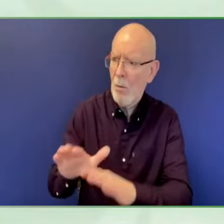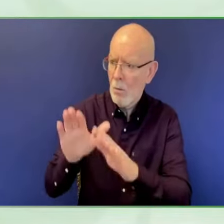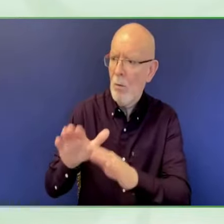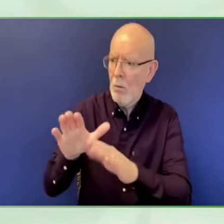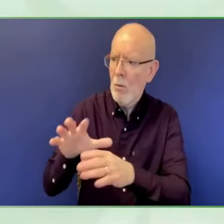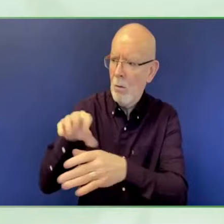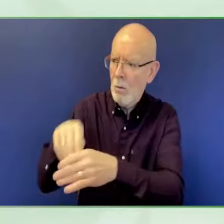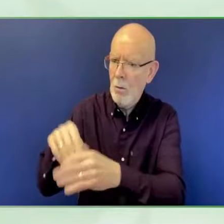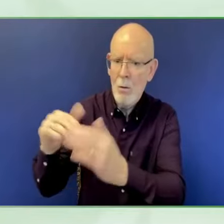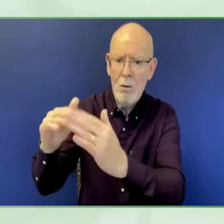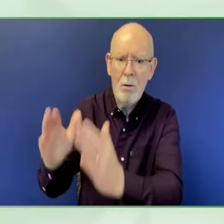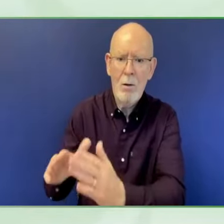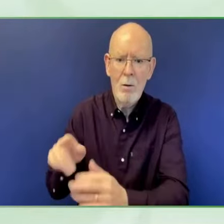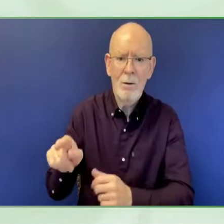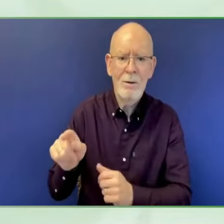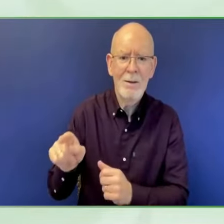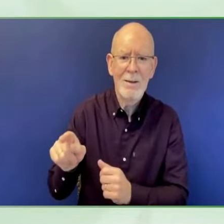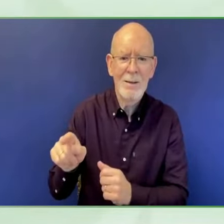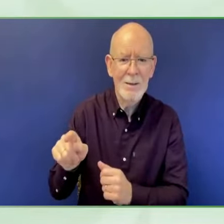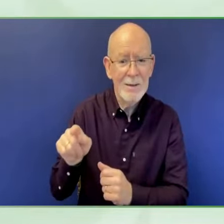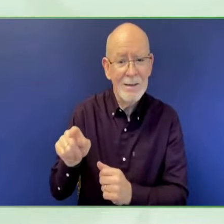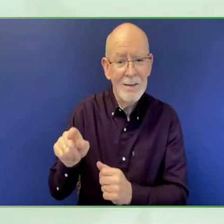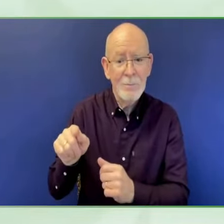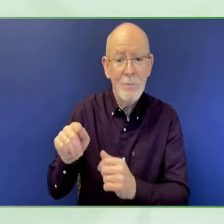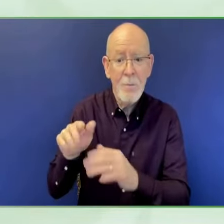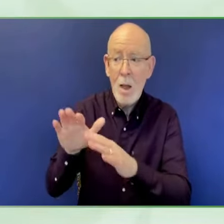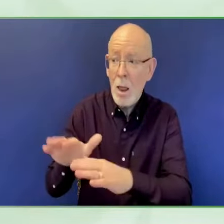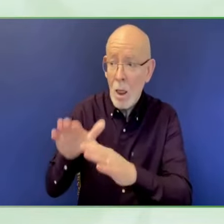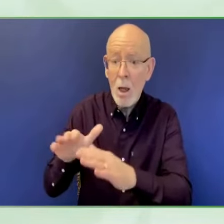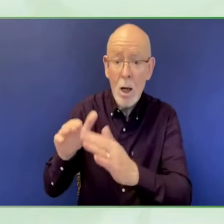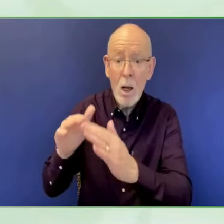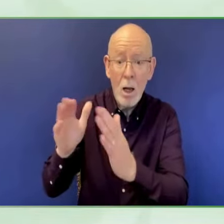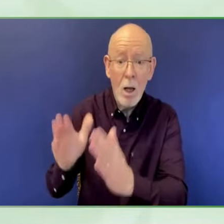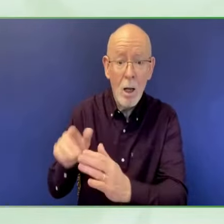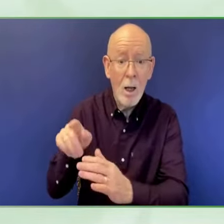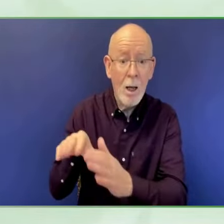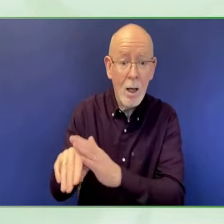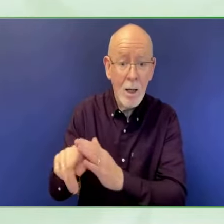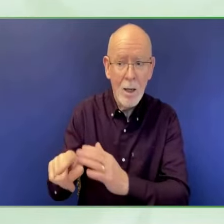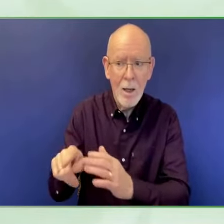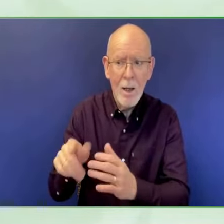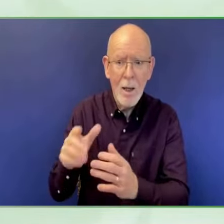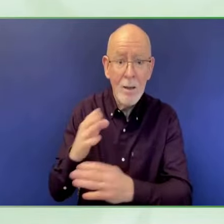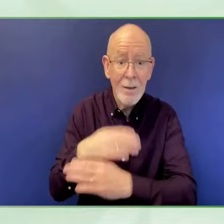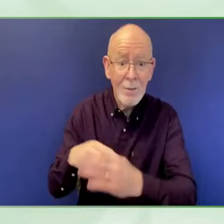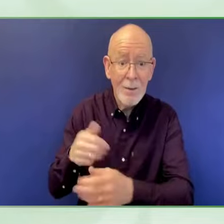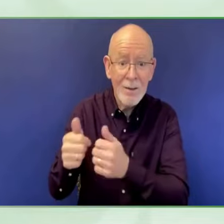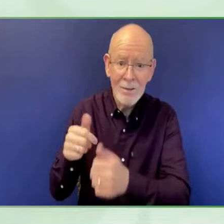discriminatory act, agonising persons with disabilities and it's